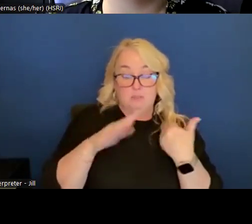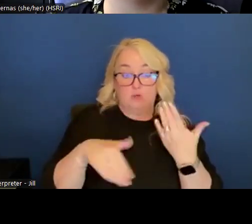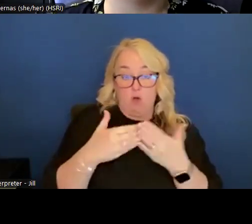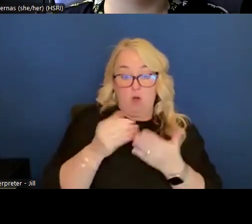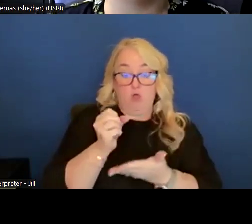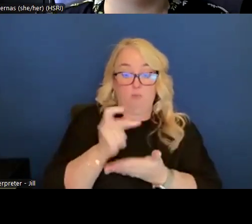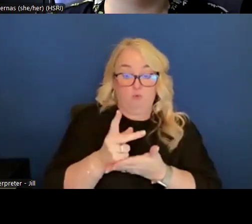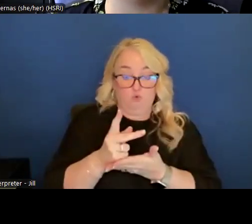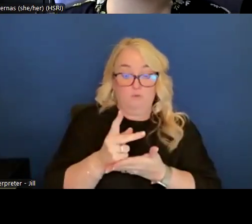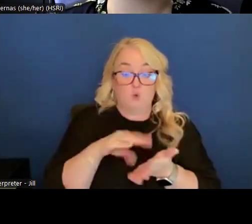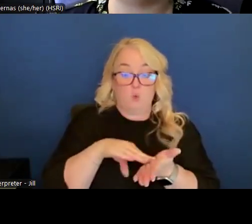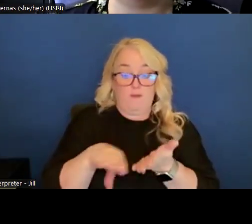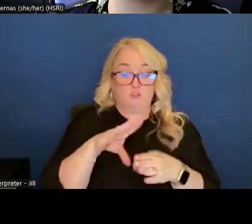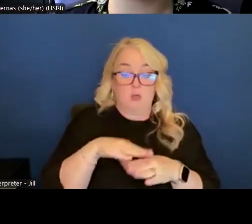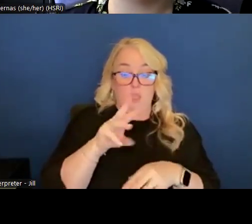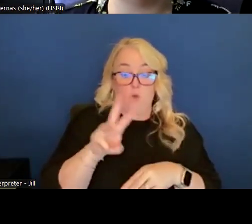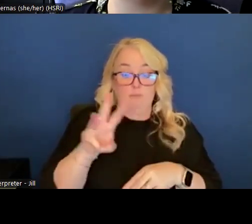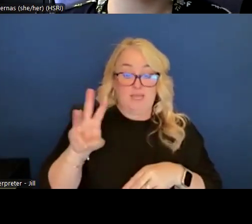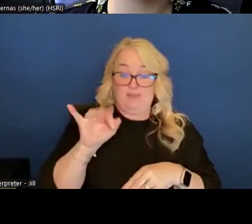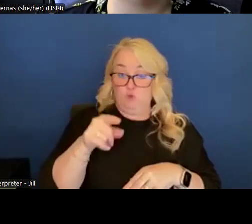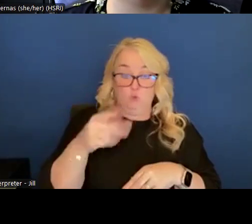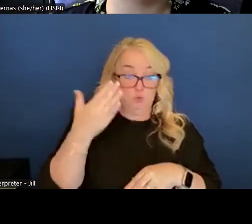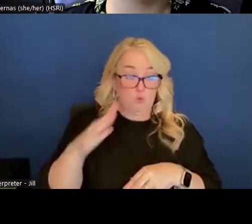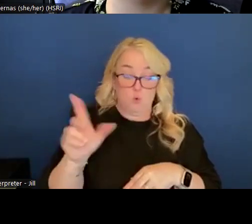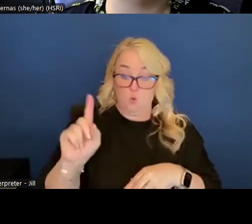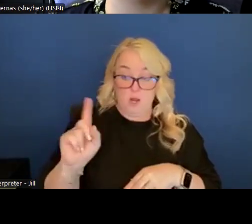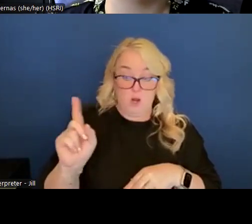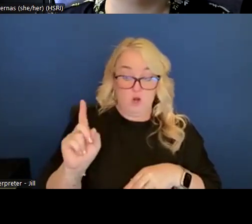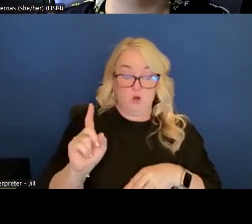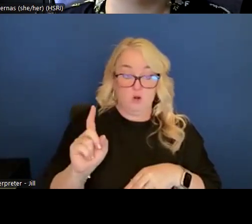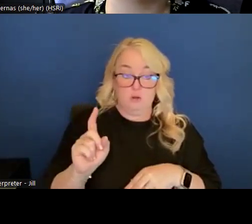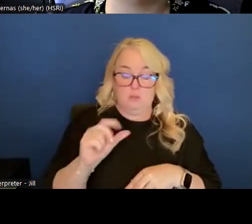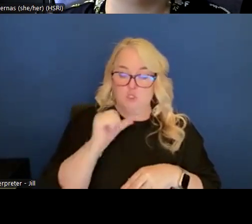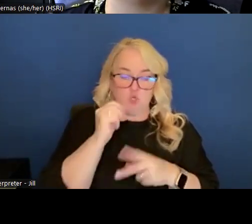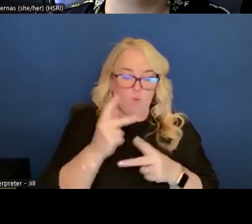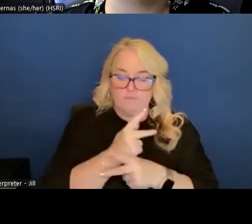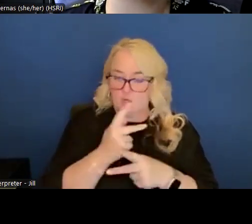website. So if you don't know where your state's waiver is, I wouldn't try to figure out where the state puts it on their